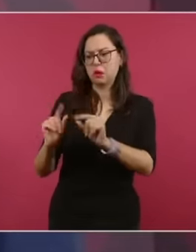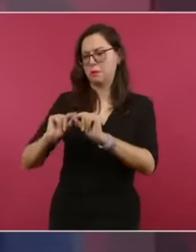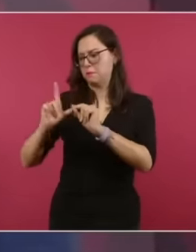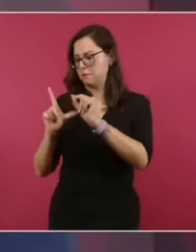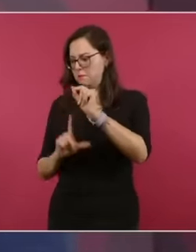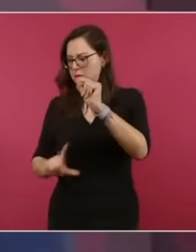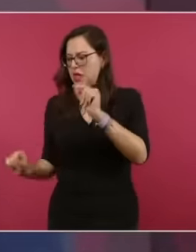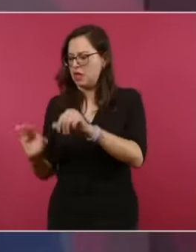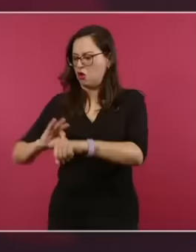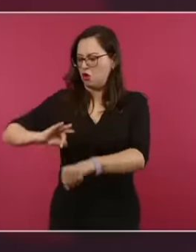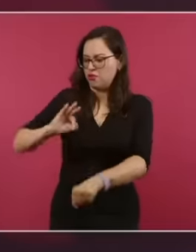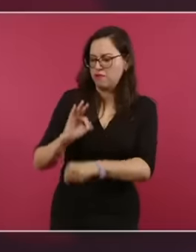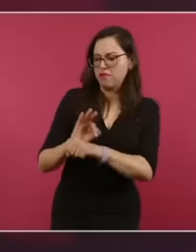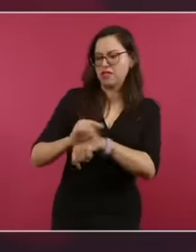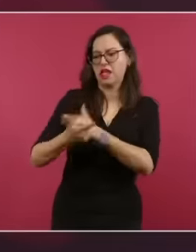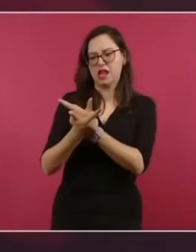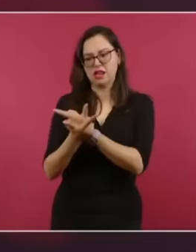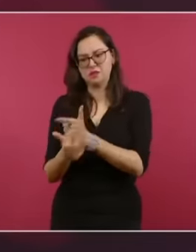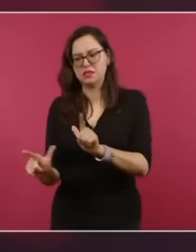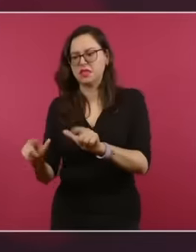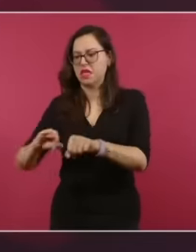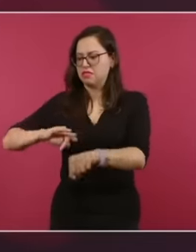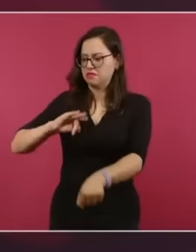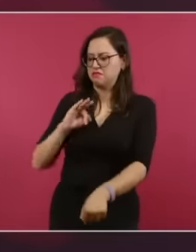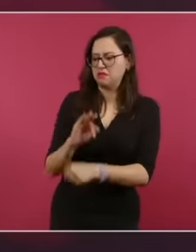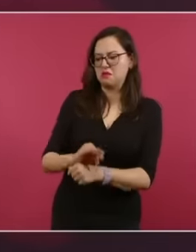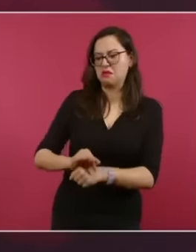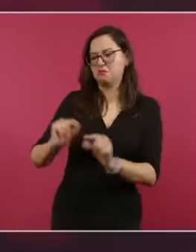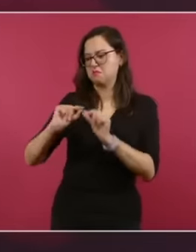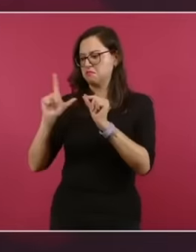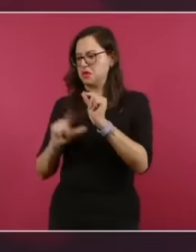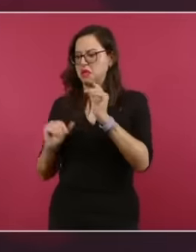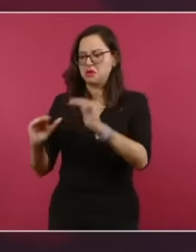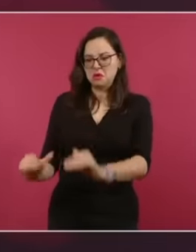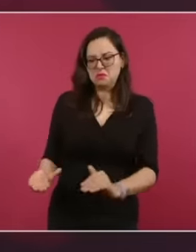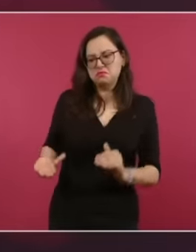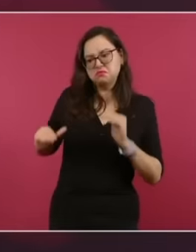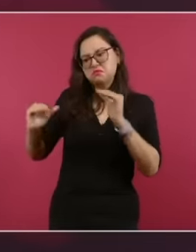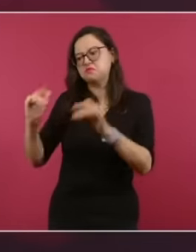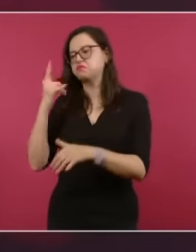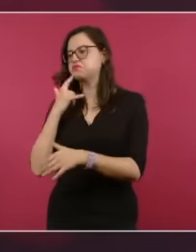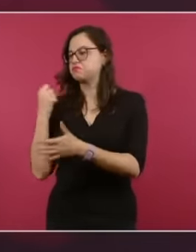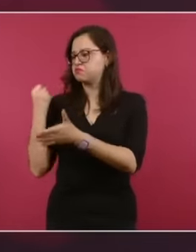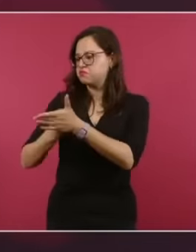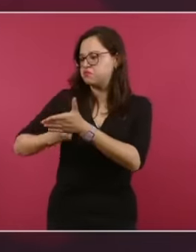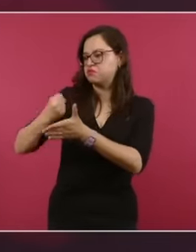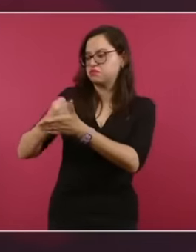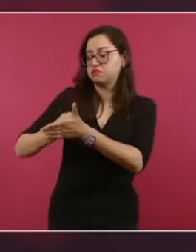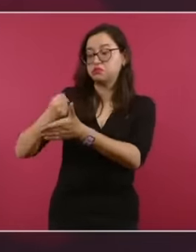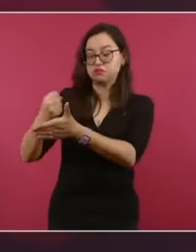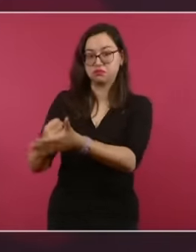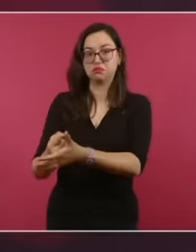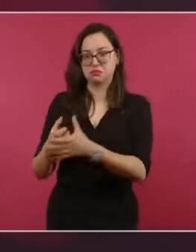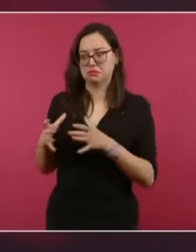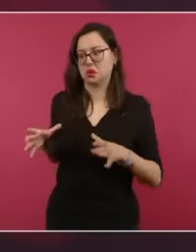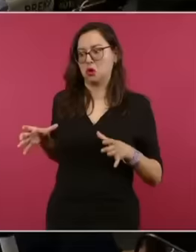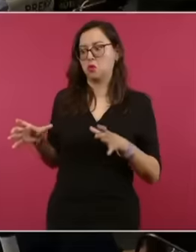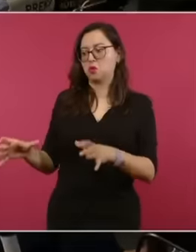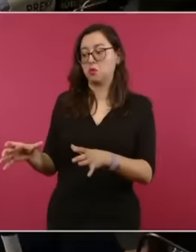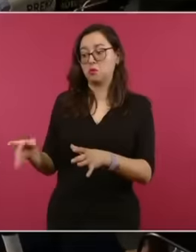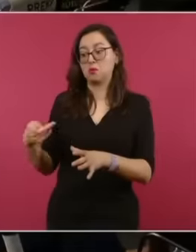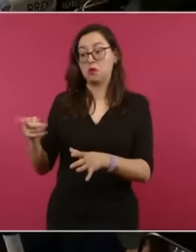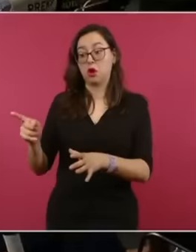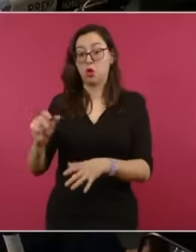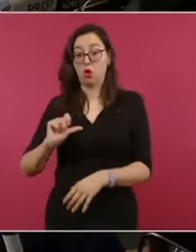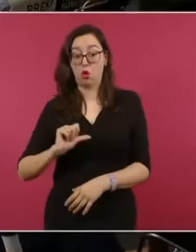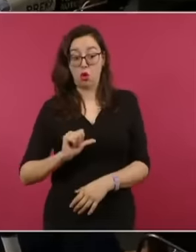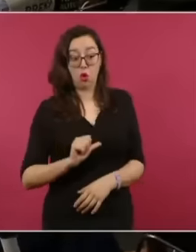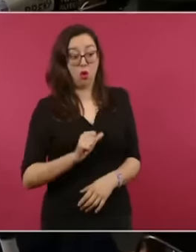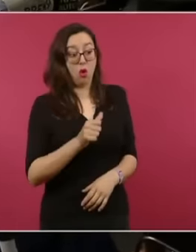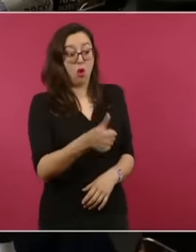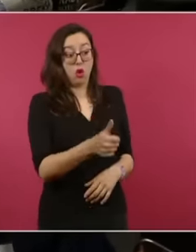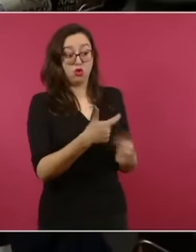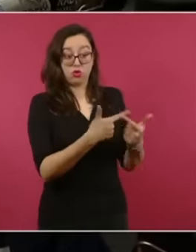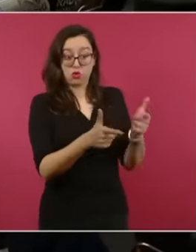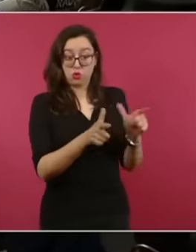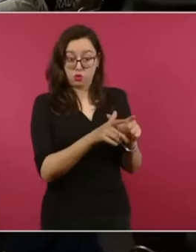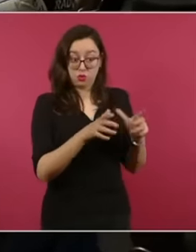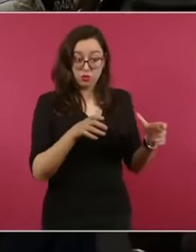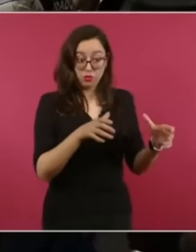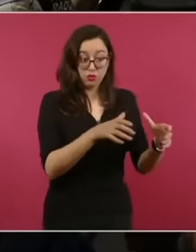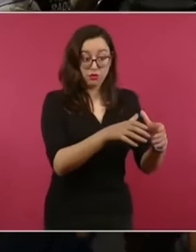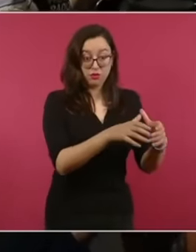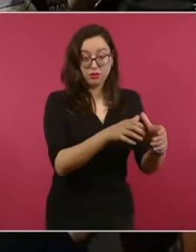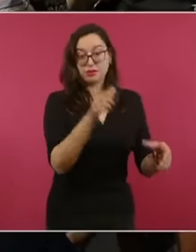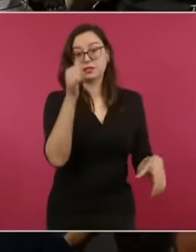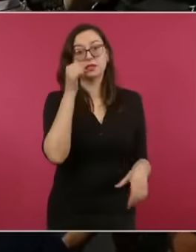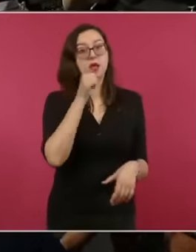of the sovereignty of Mexico because there have been groups in independence, the